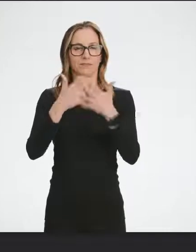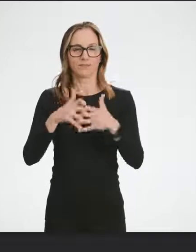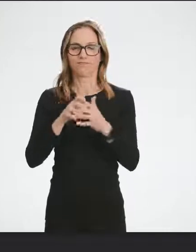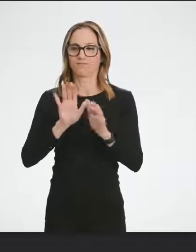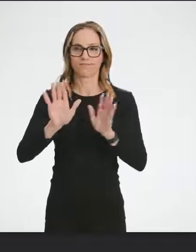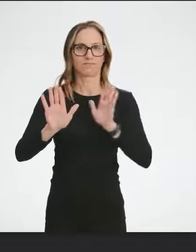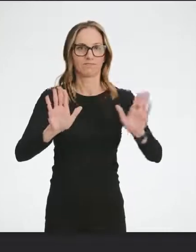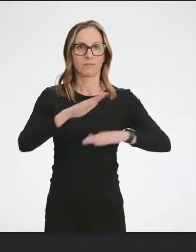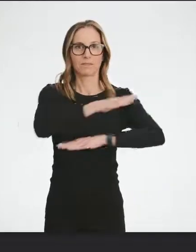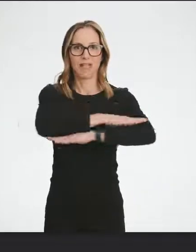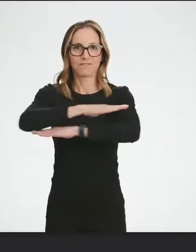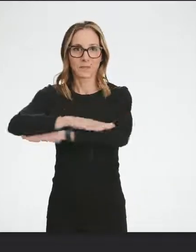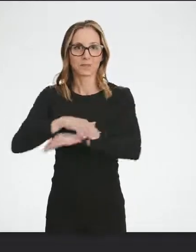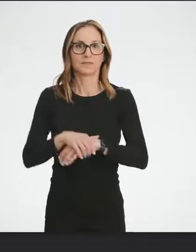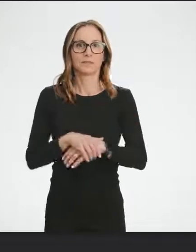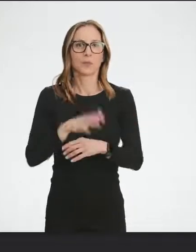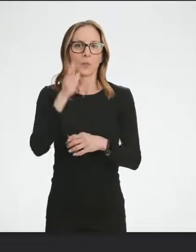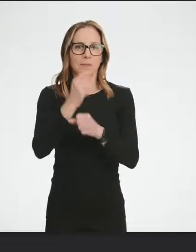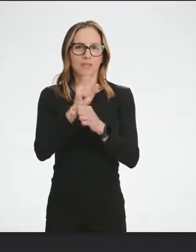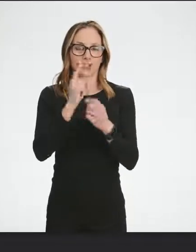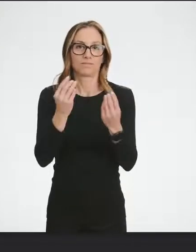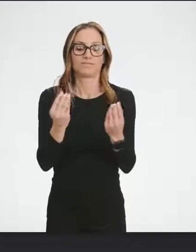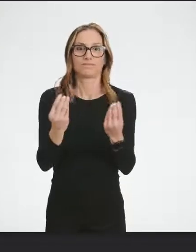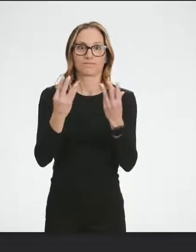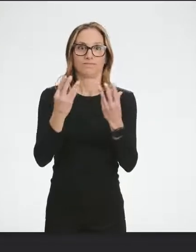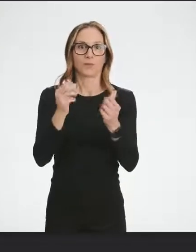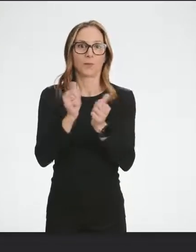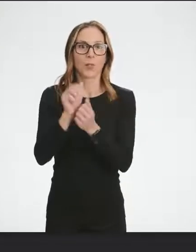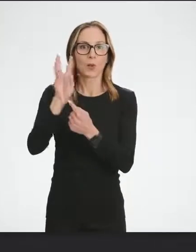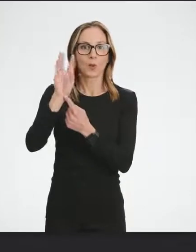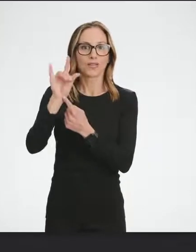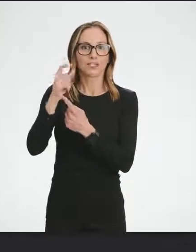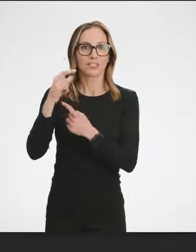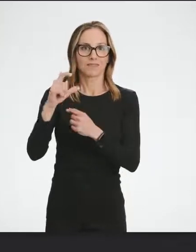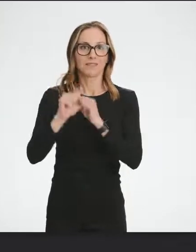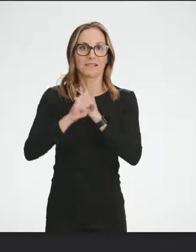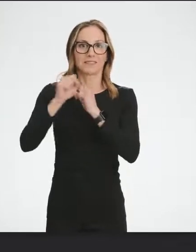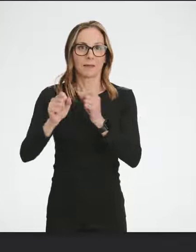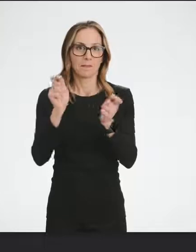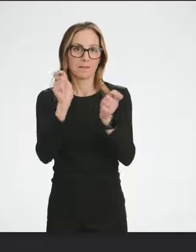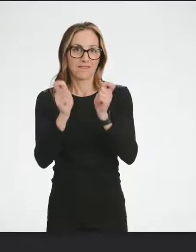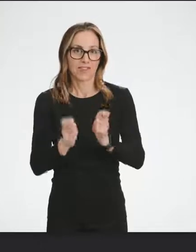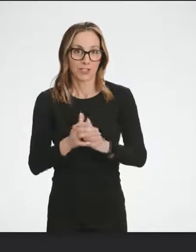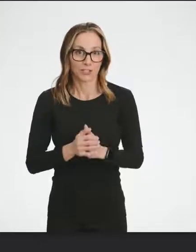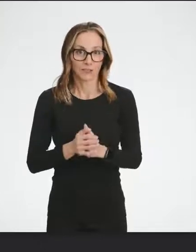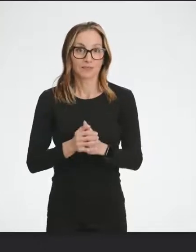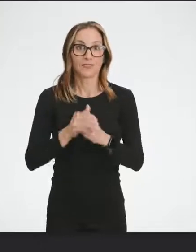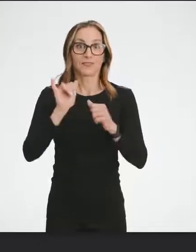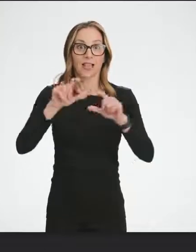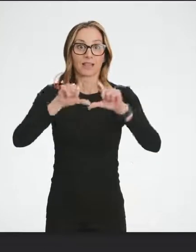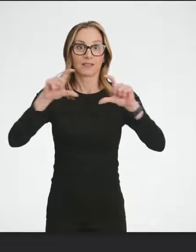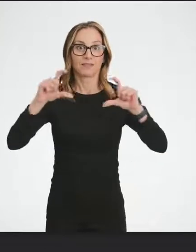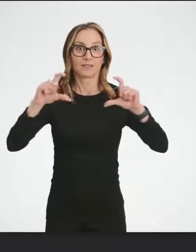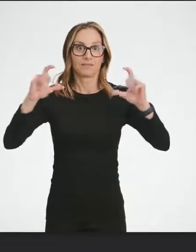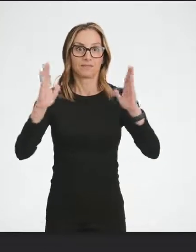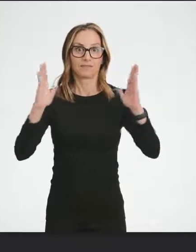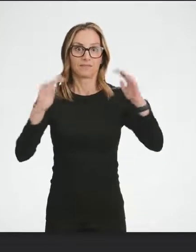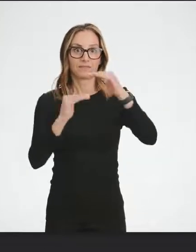And we'll make sure it pops with the widgetAccentable modifier. Since the rectangular family gives us a bit more space, we'll show a cool custom segmented